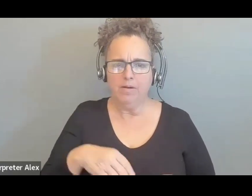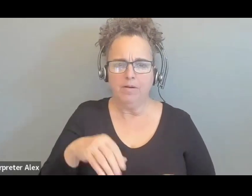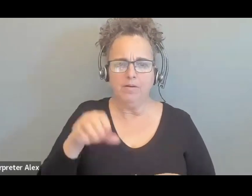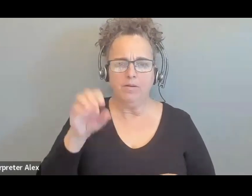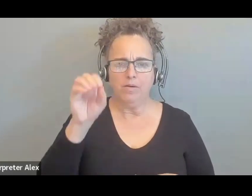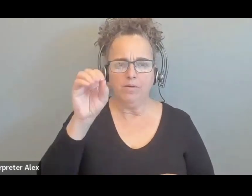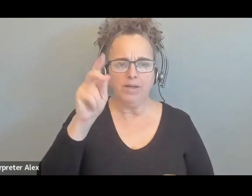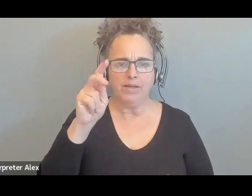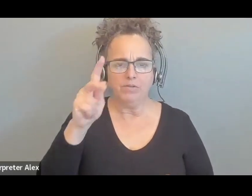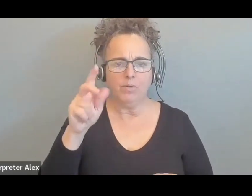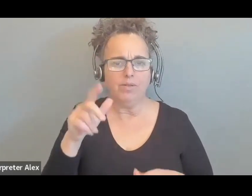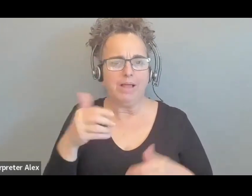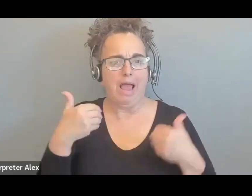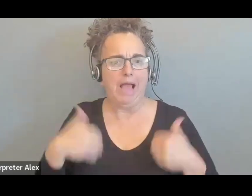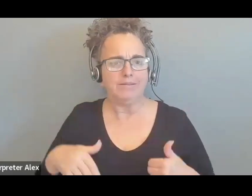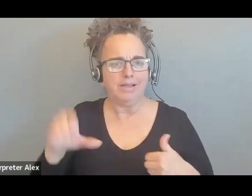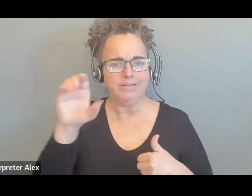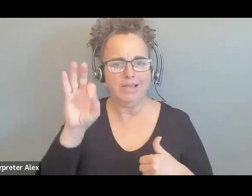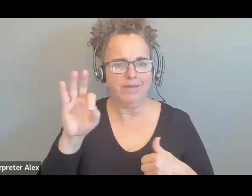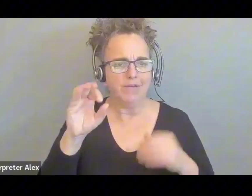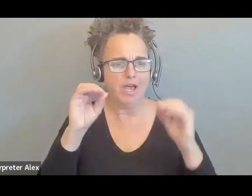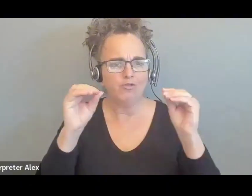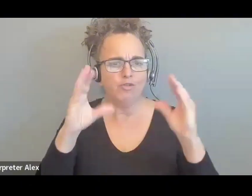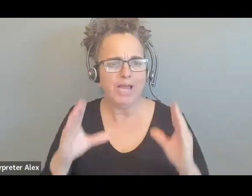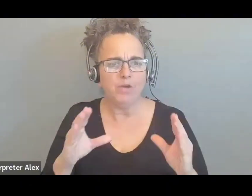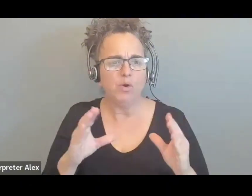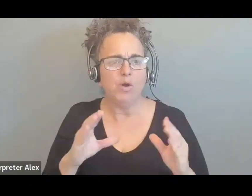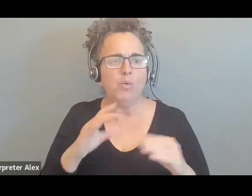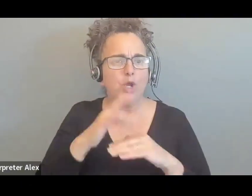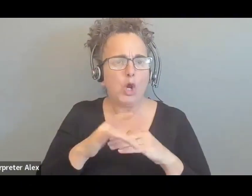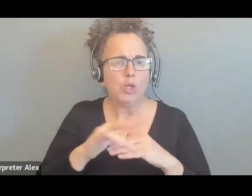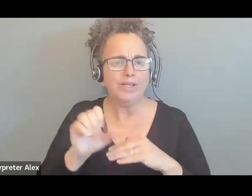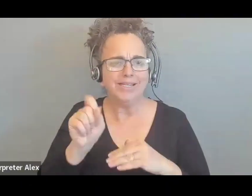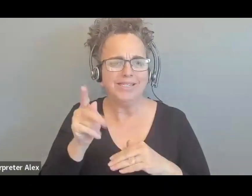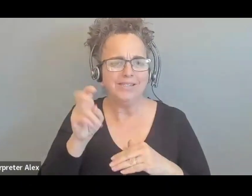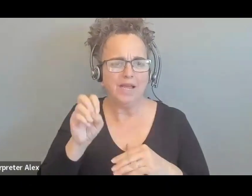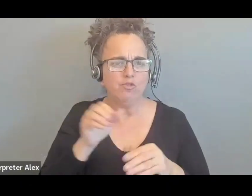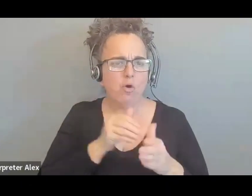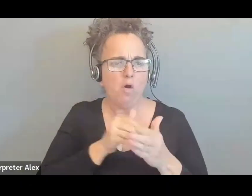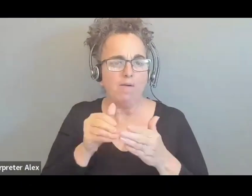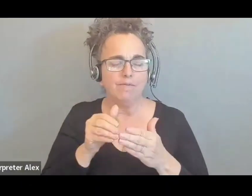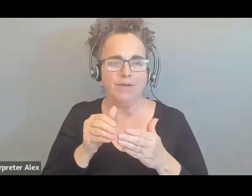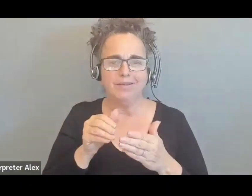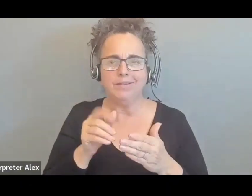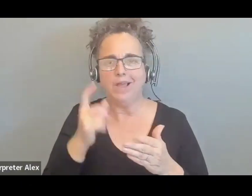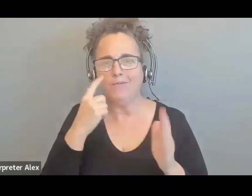I've noted that accessibility is often deprioritized due to perceived cost, scalability,